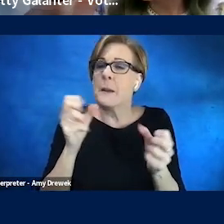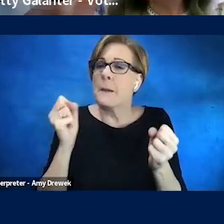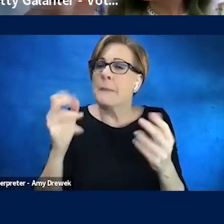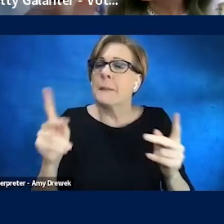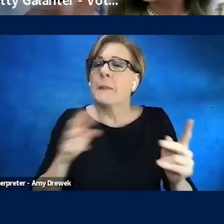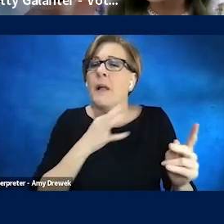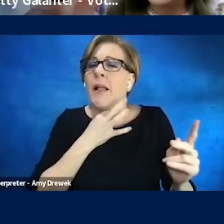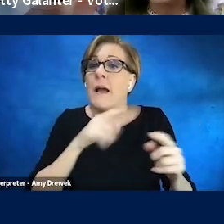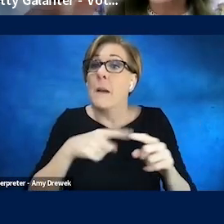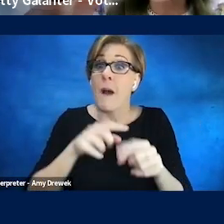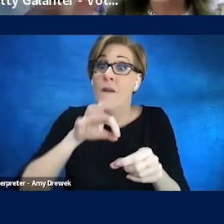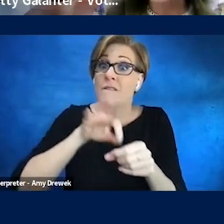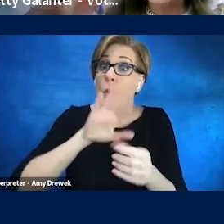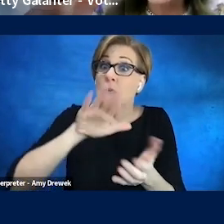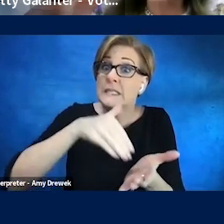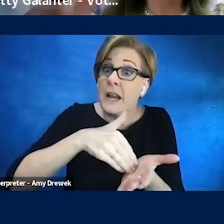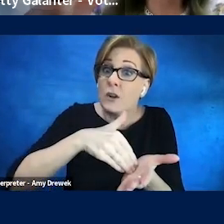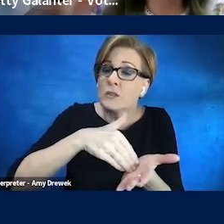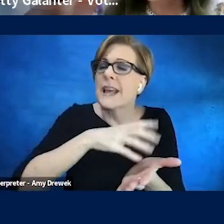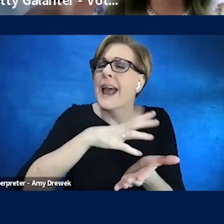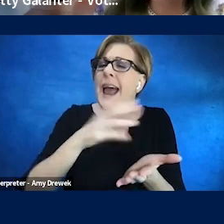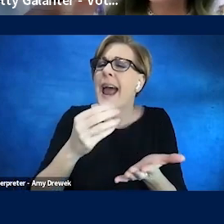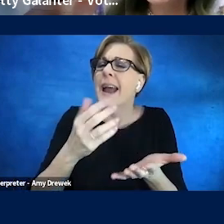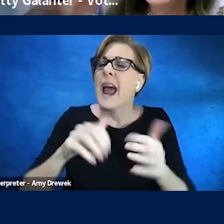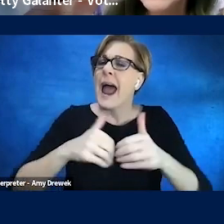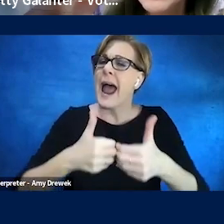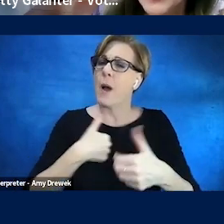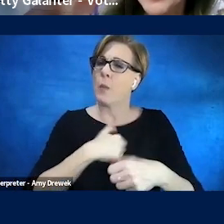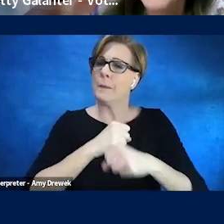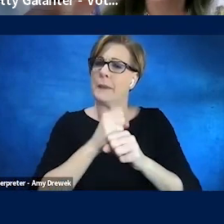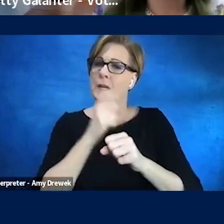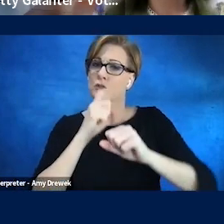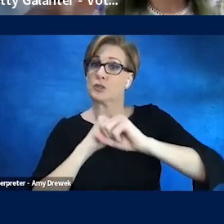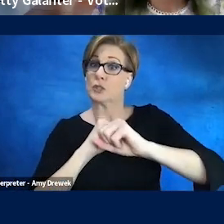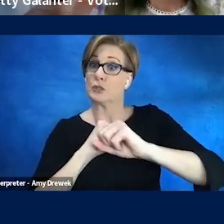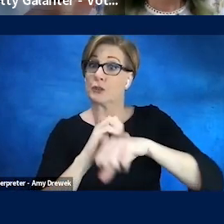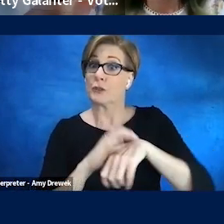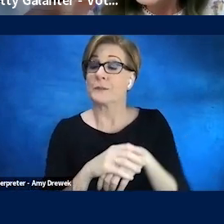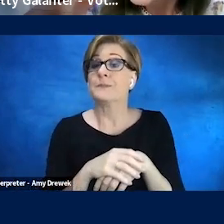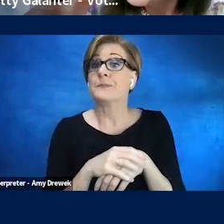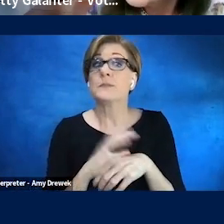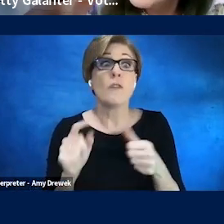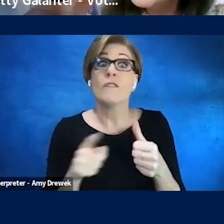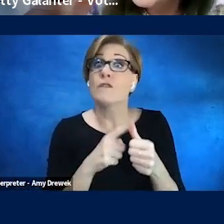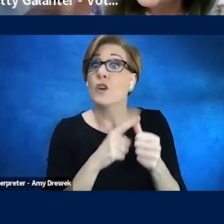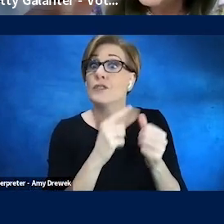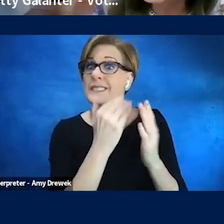the security features involved. But first let me share my agenda with you. Today, we're going to do